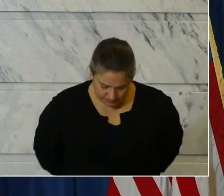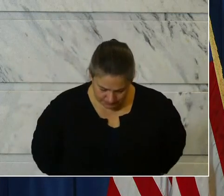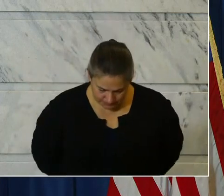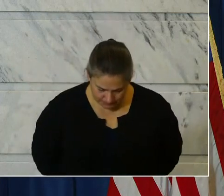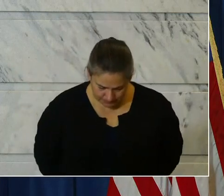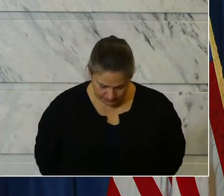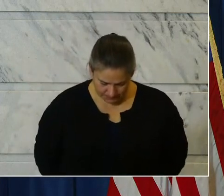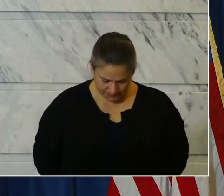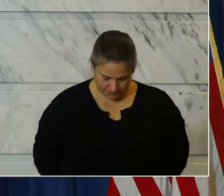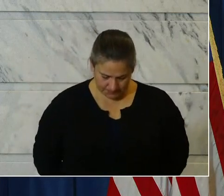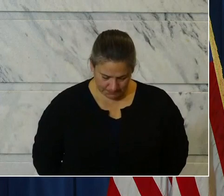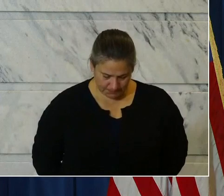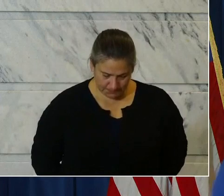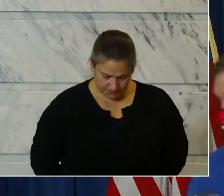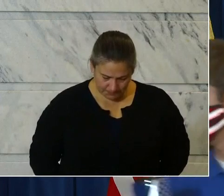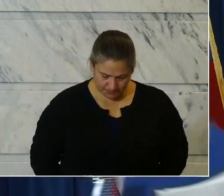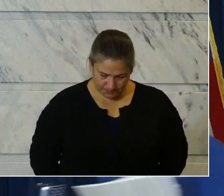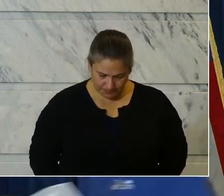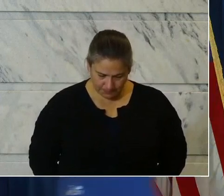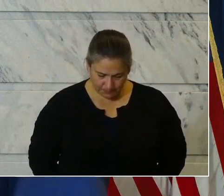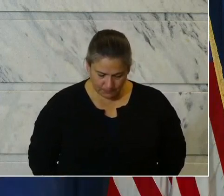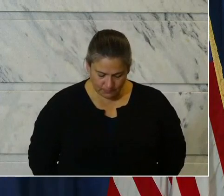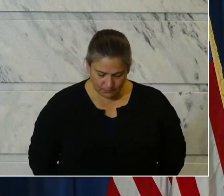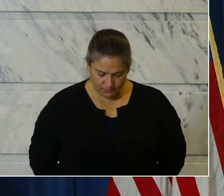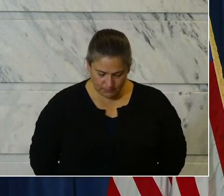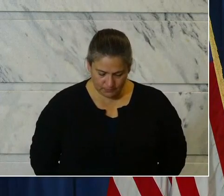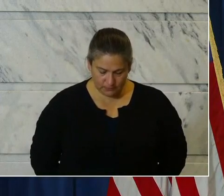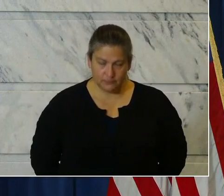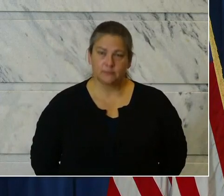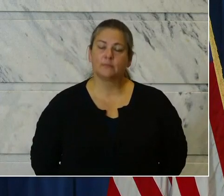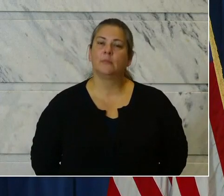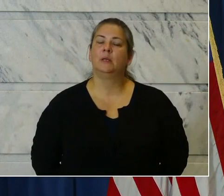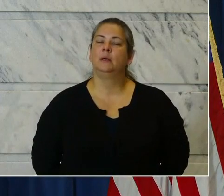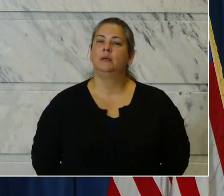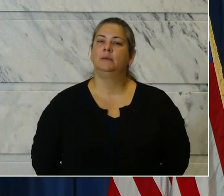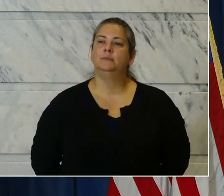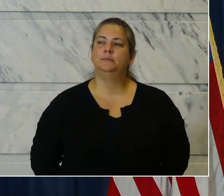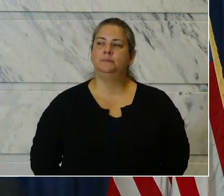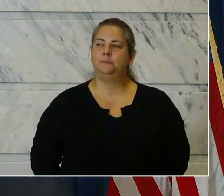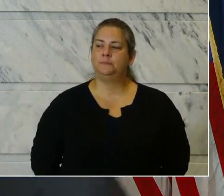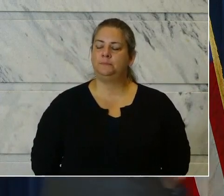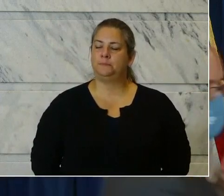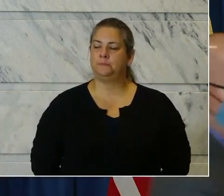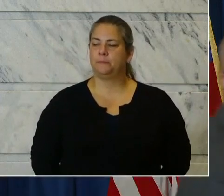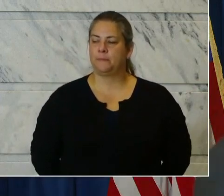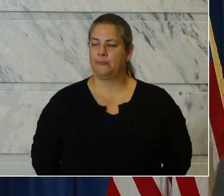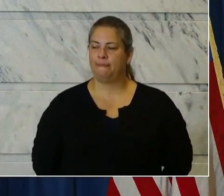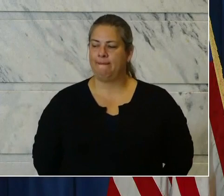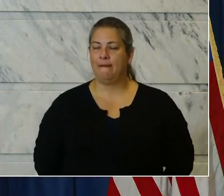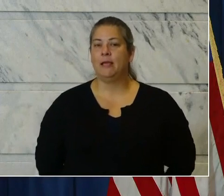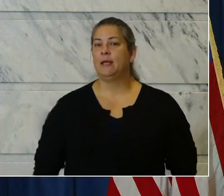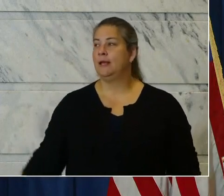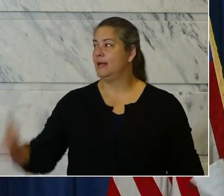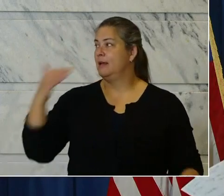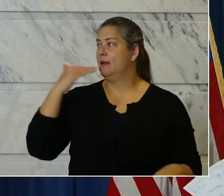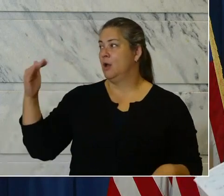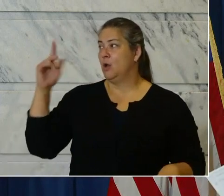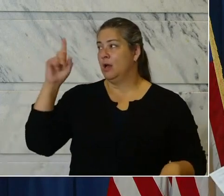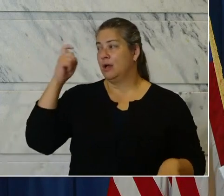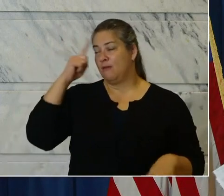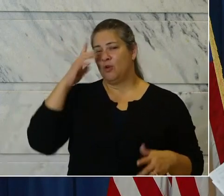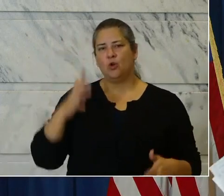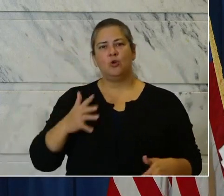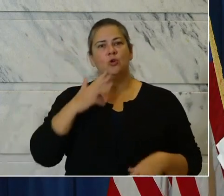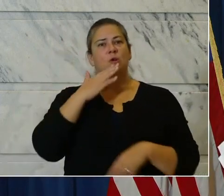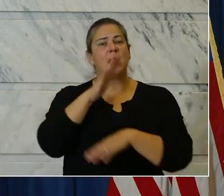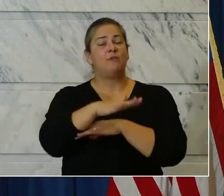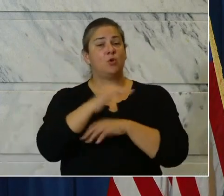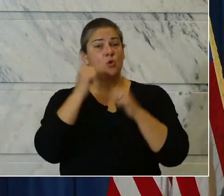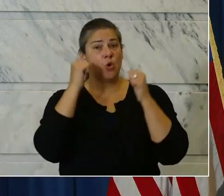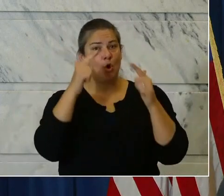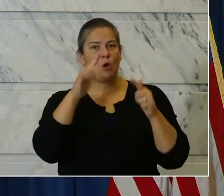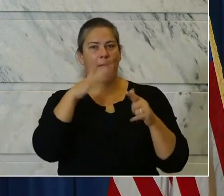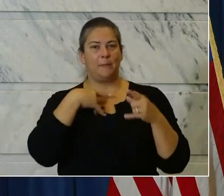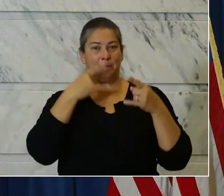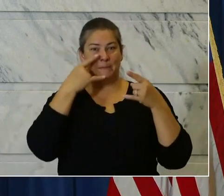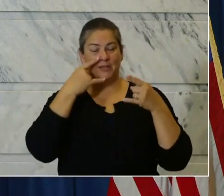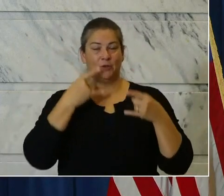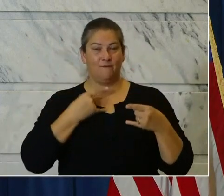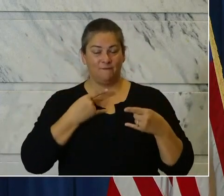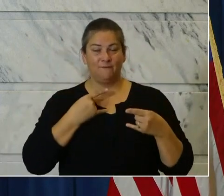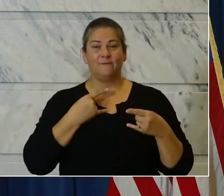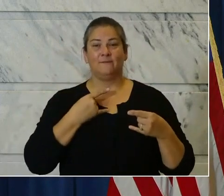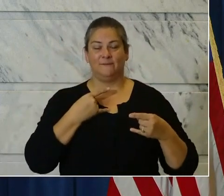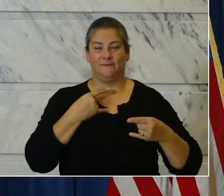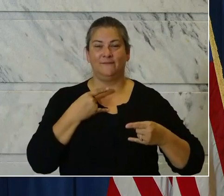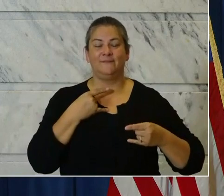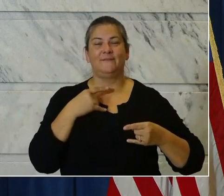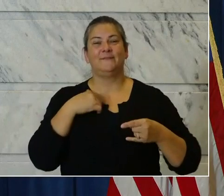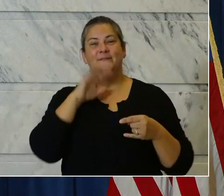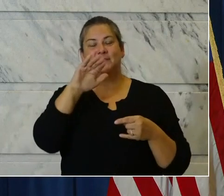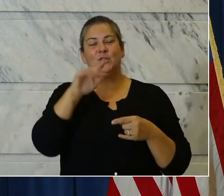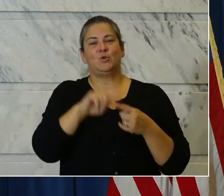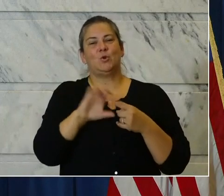STACK. THANK YOU GOVERNOR GOOD